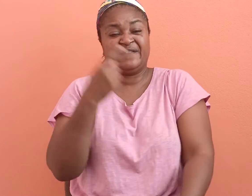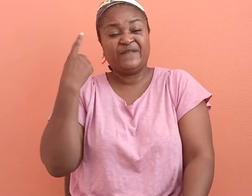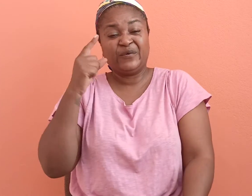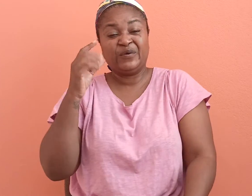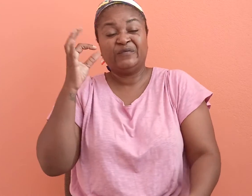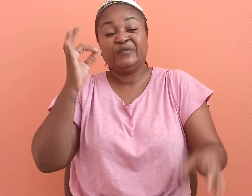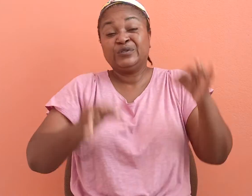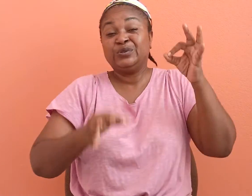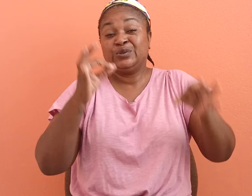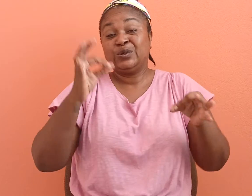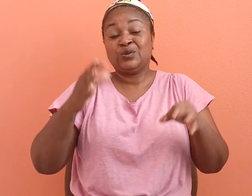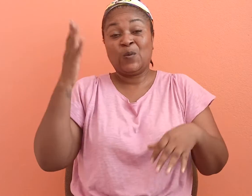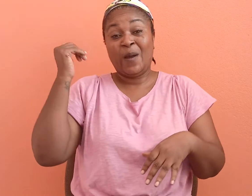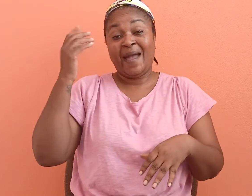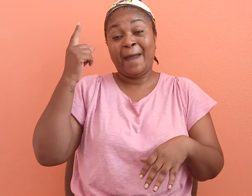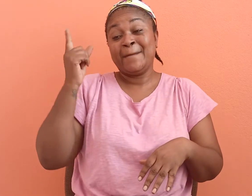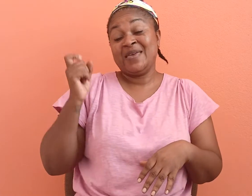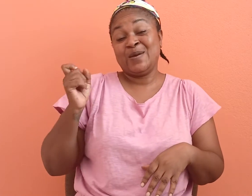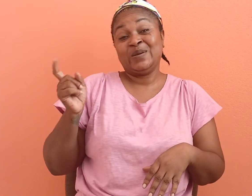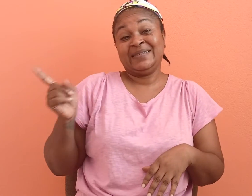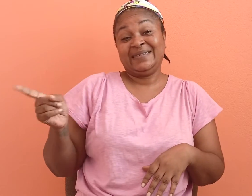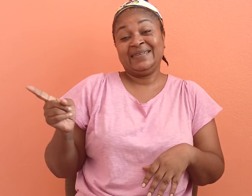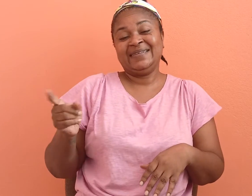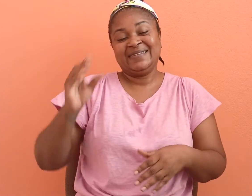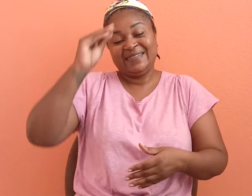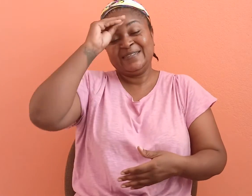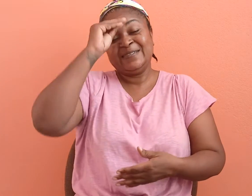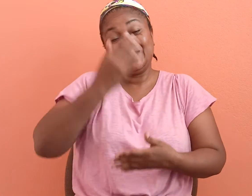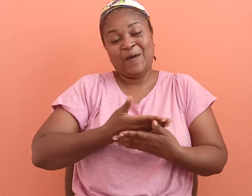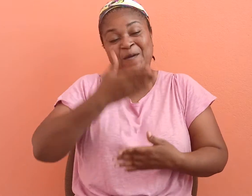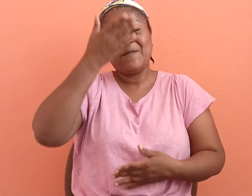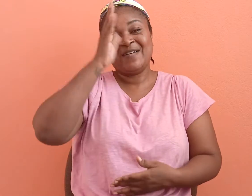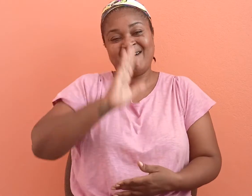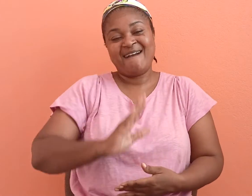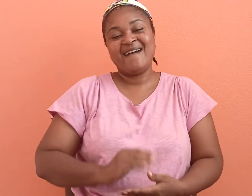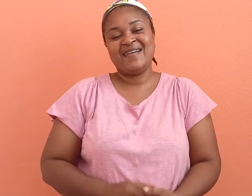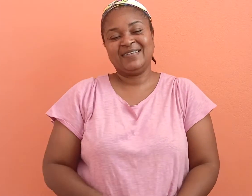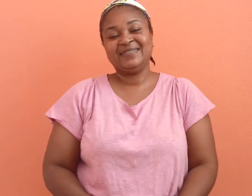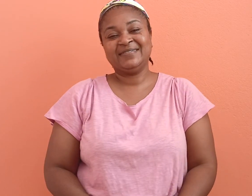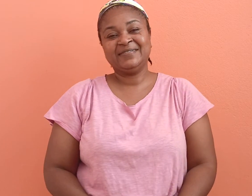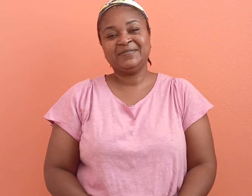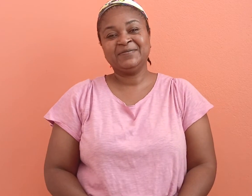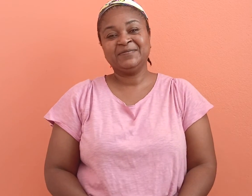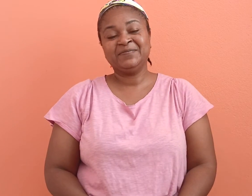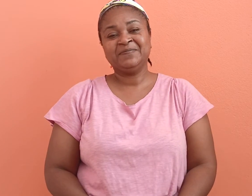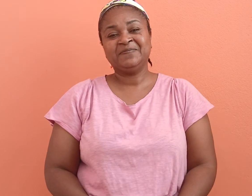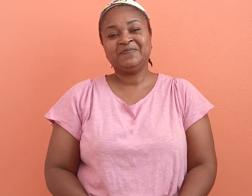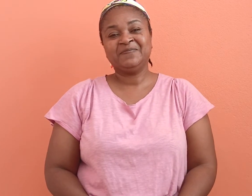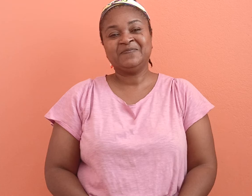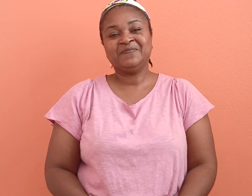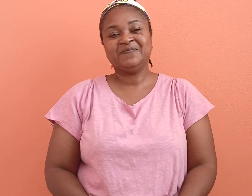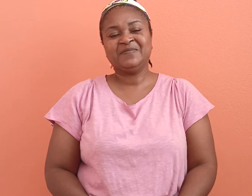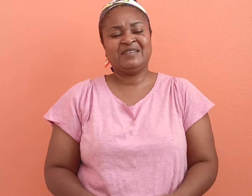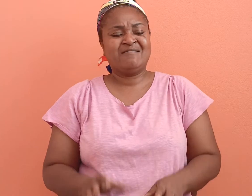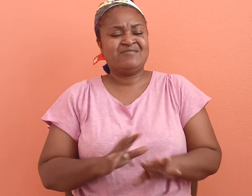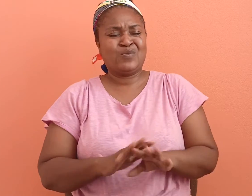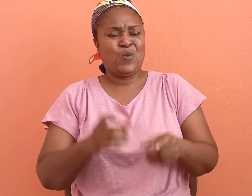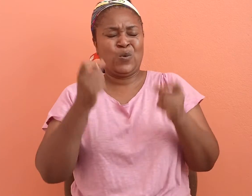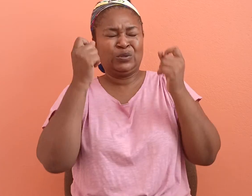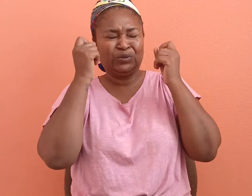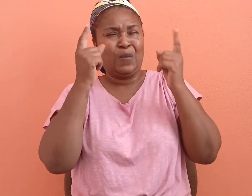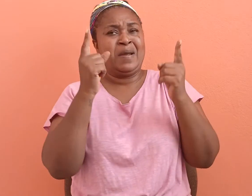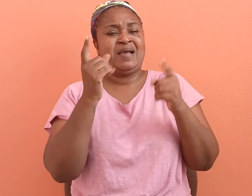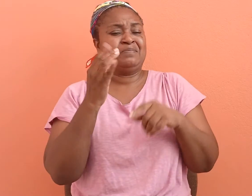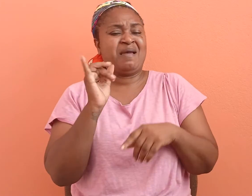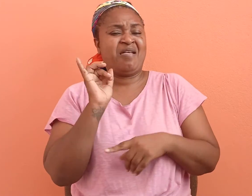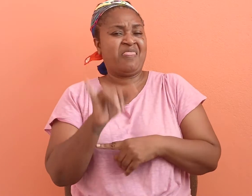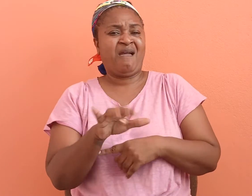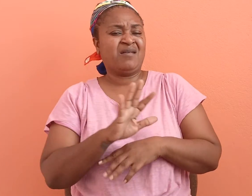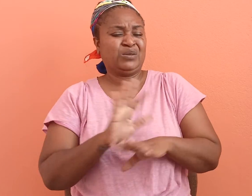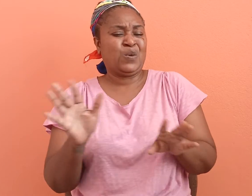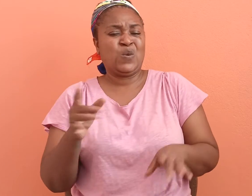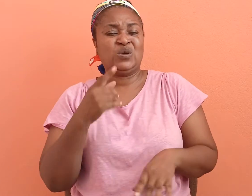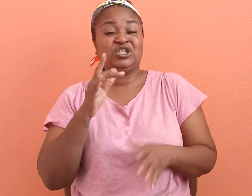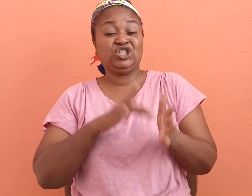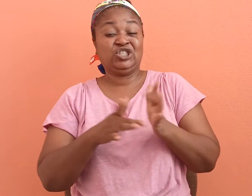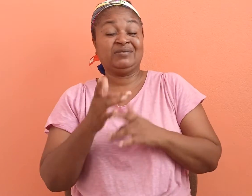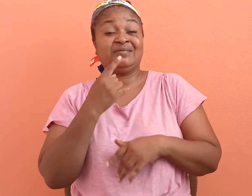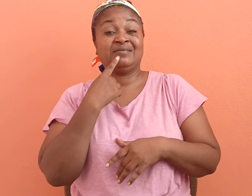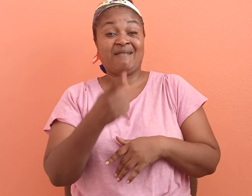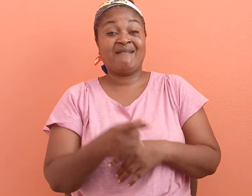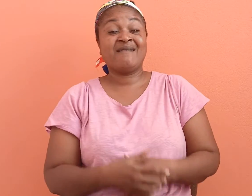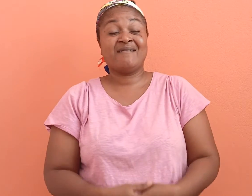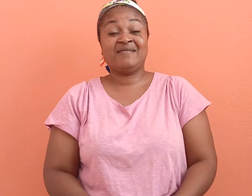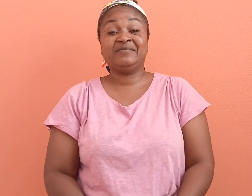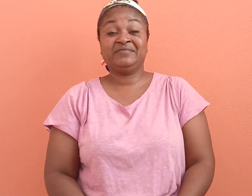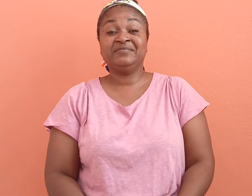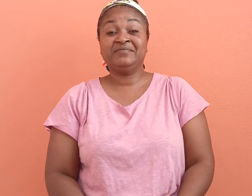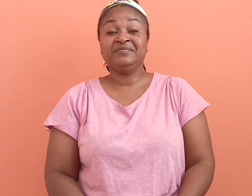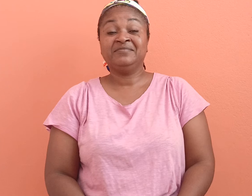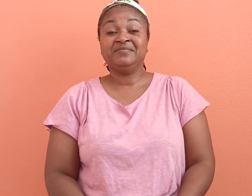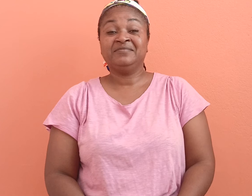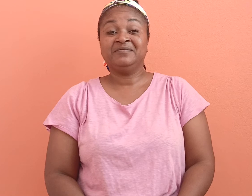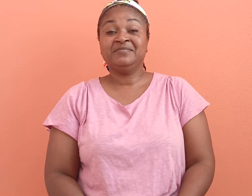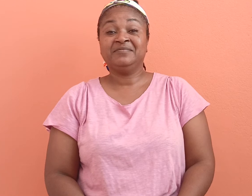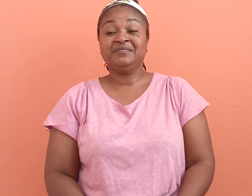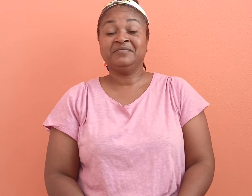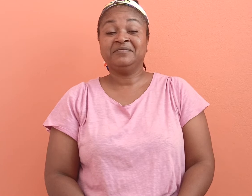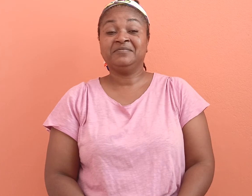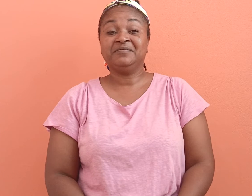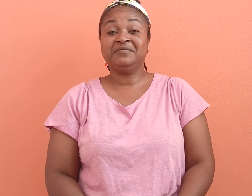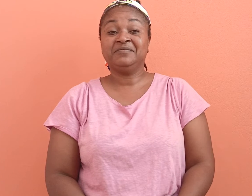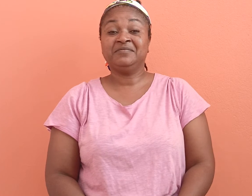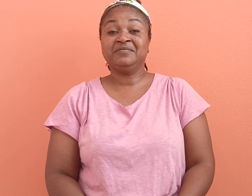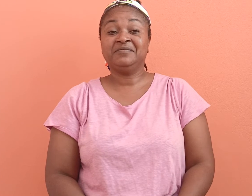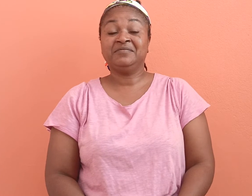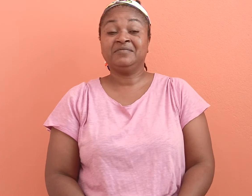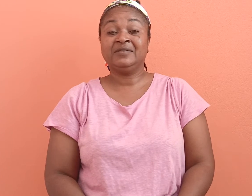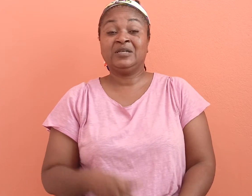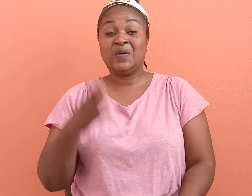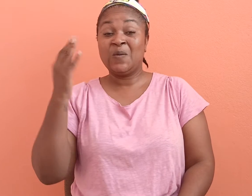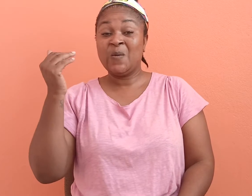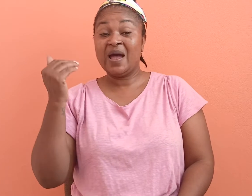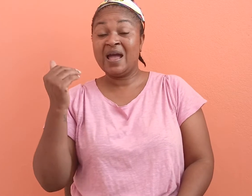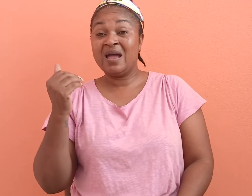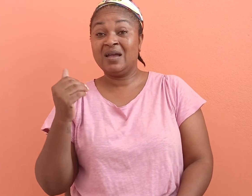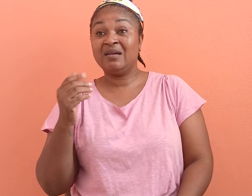Man. 28 Don’t be surprised by this, because the time is coming when all who are in their graves